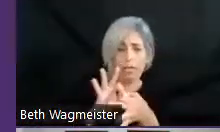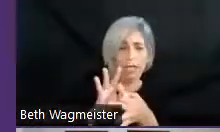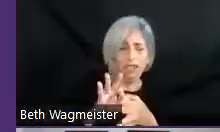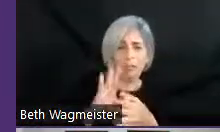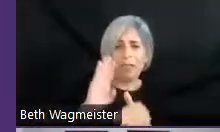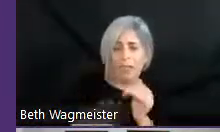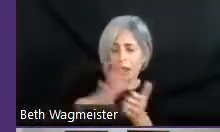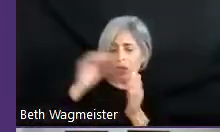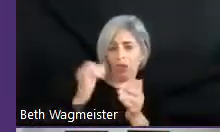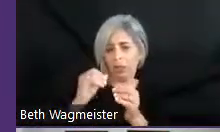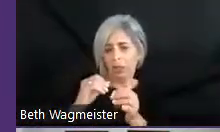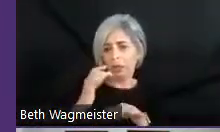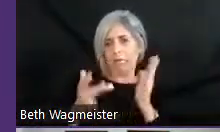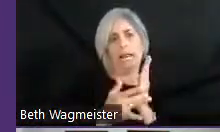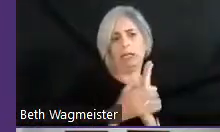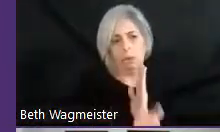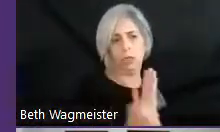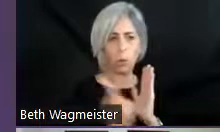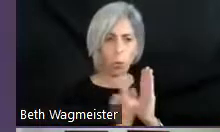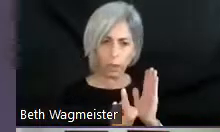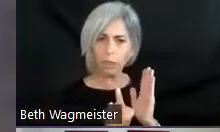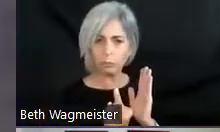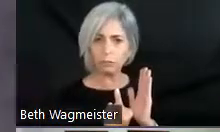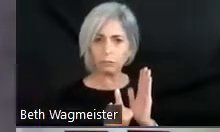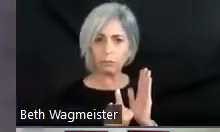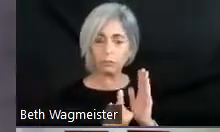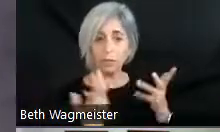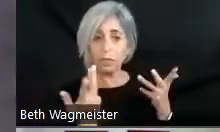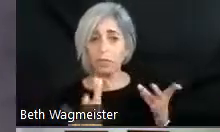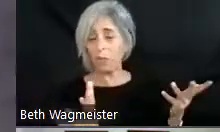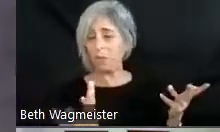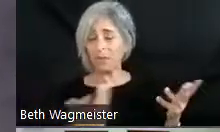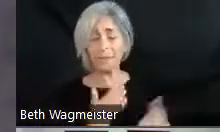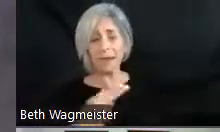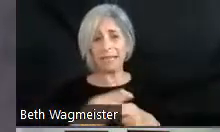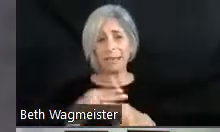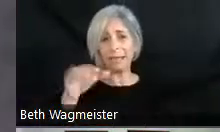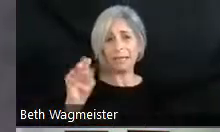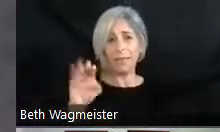pure technical skills. With that, my name is Cam Beaudoin, I try